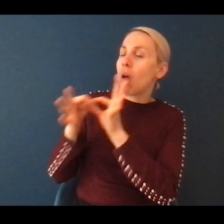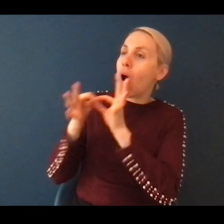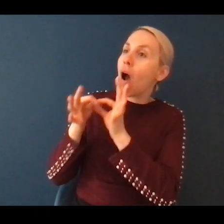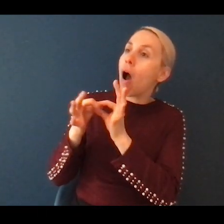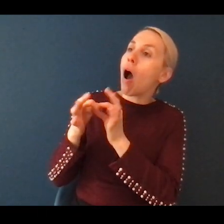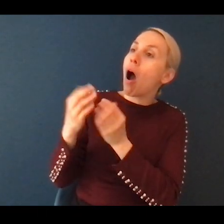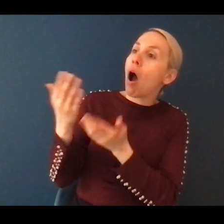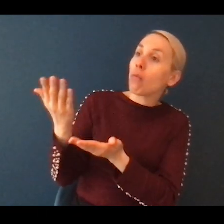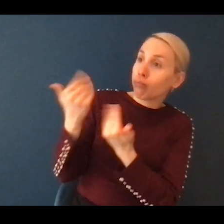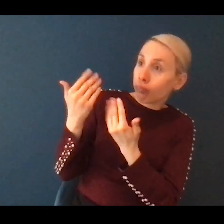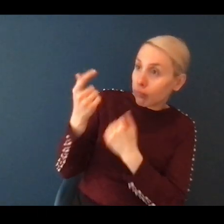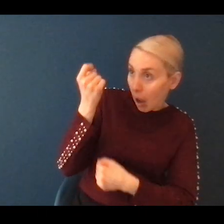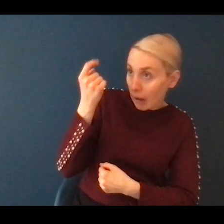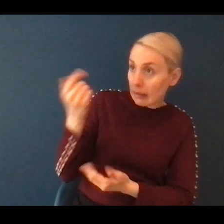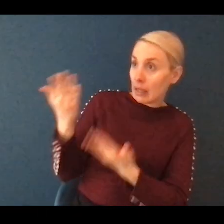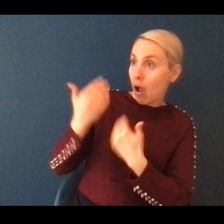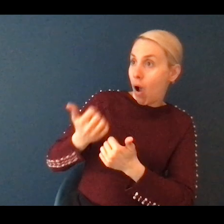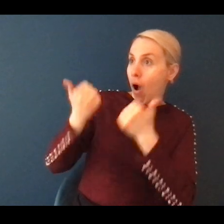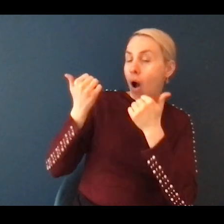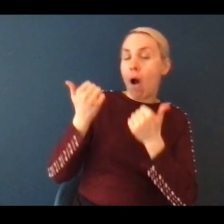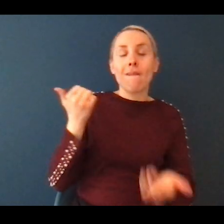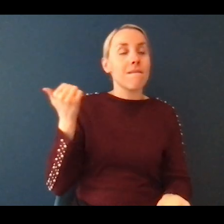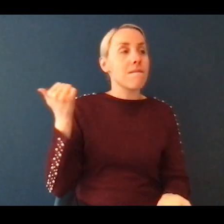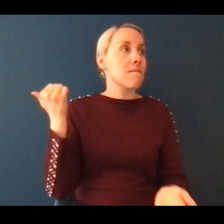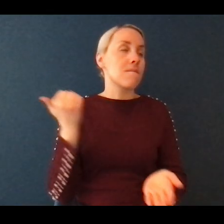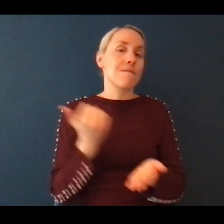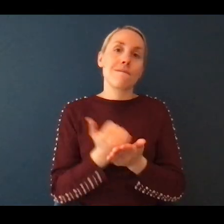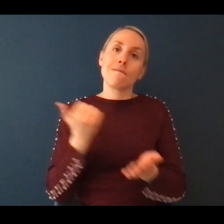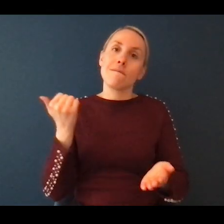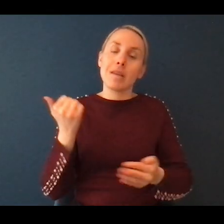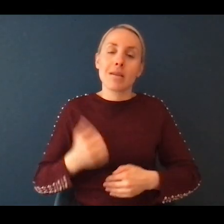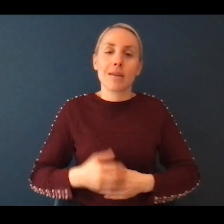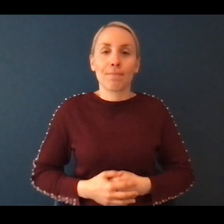their expertise was yeah definitely a good moment for me at that time.